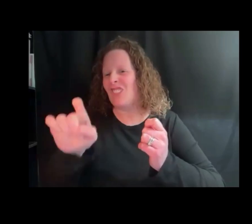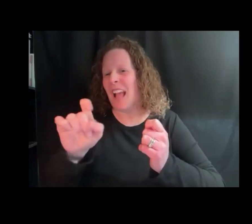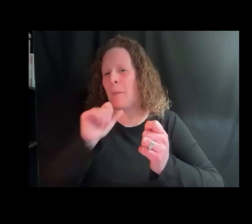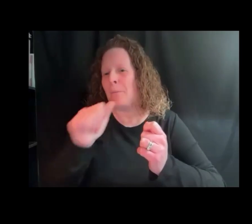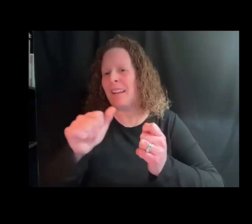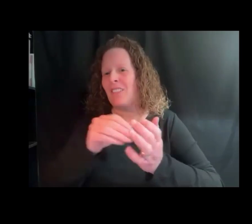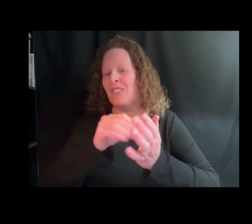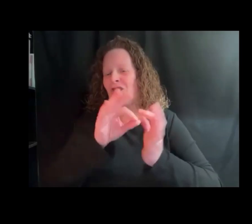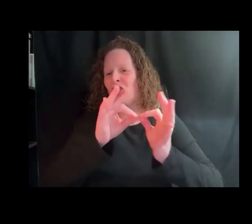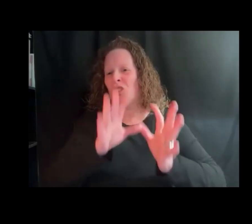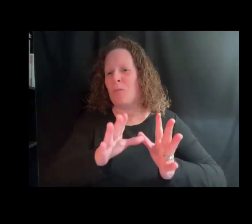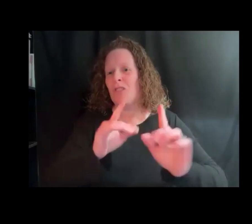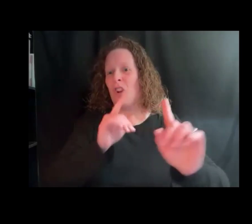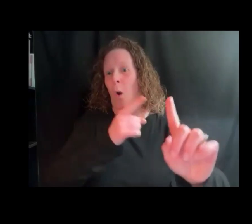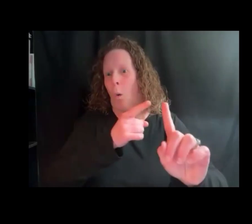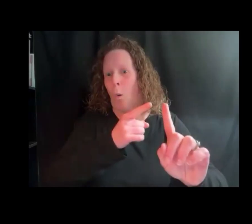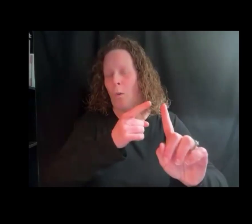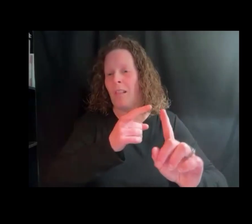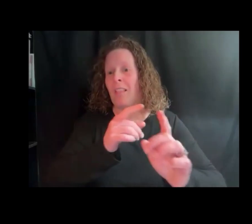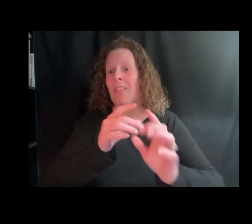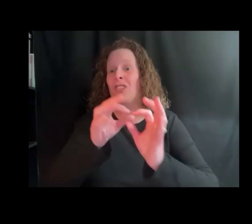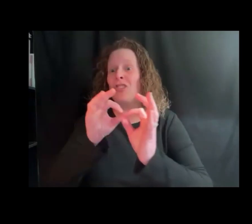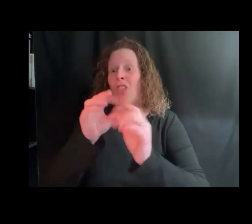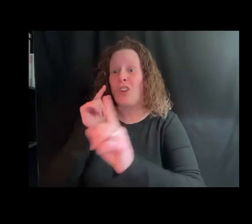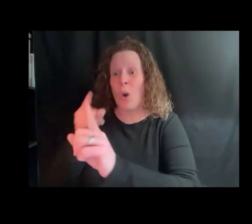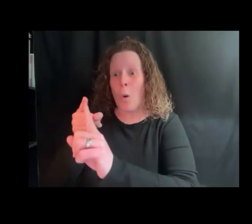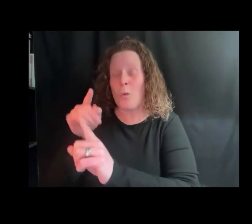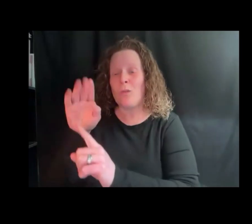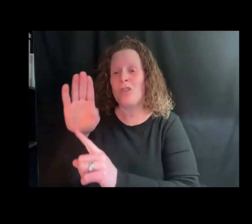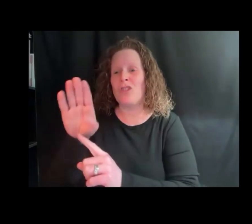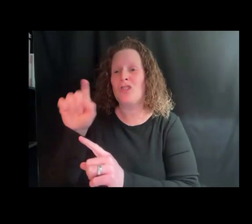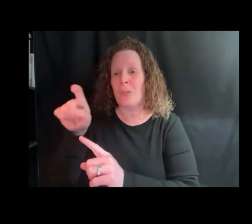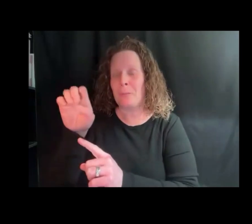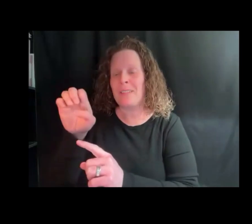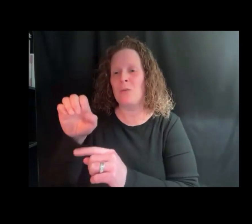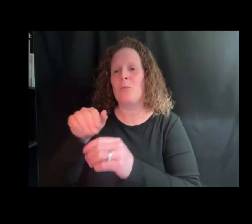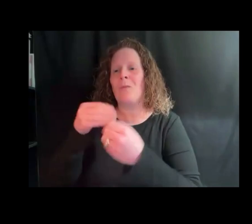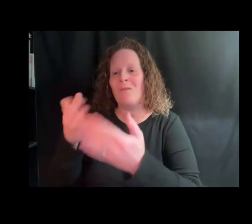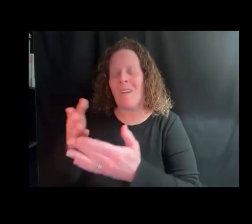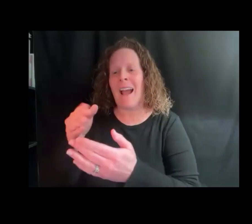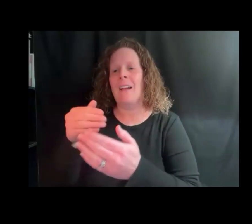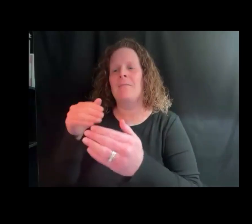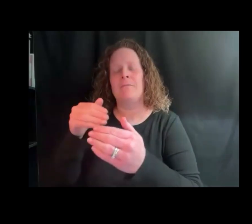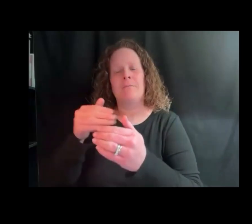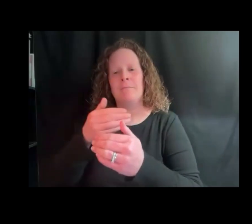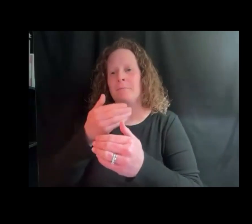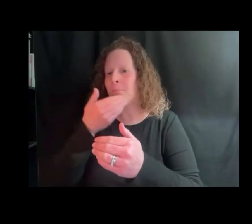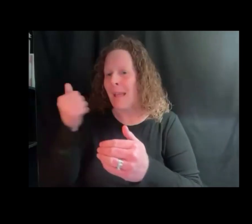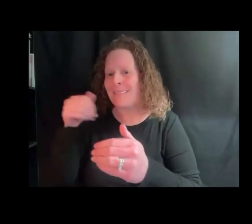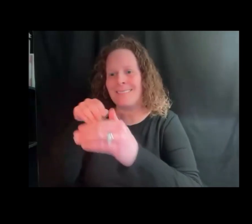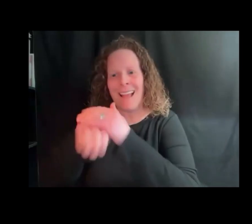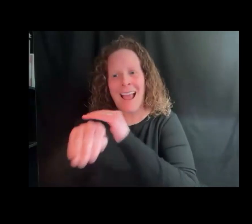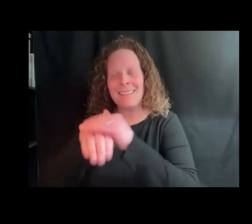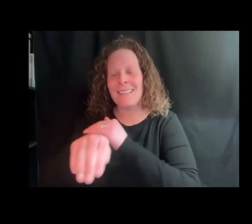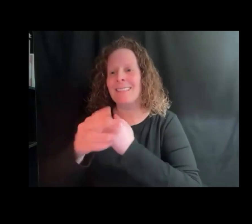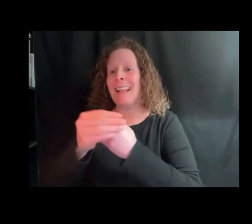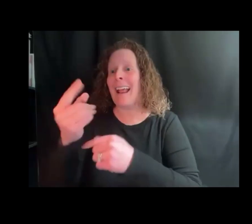understand something. That should not be the interpreter's goal. That constant hope and a prayer